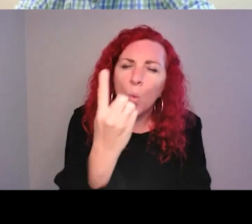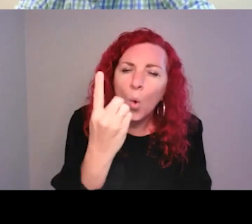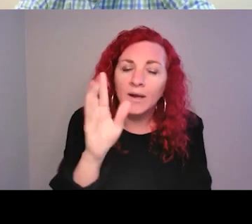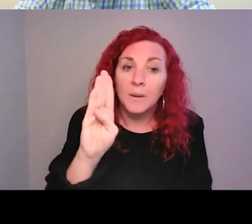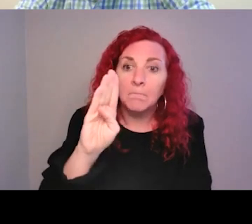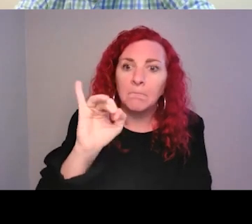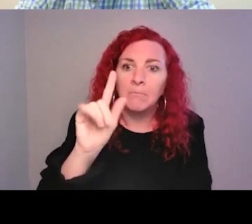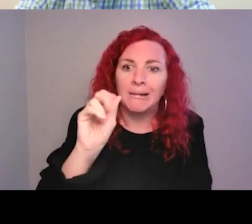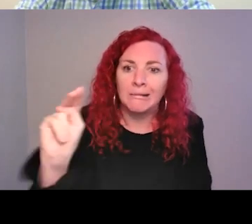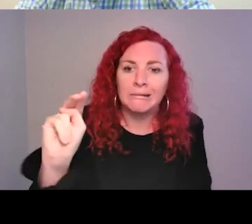BASICALLY, YOU WERE RIGHT.